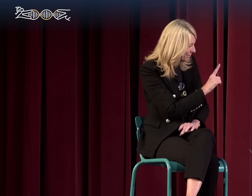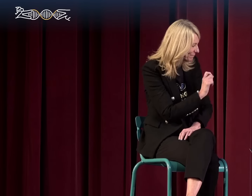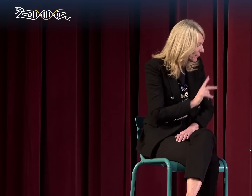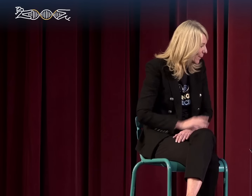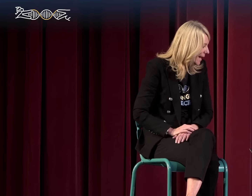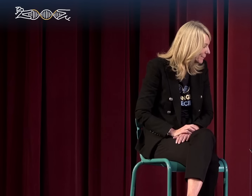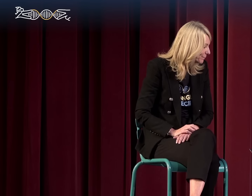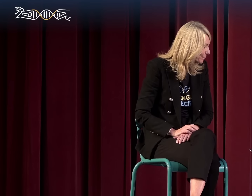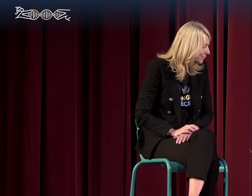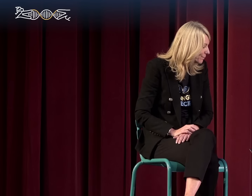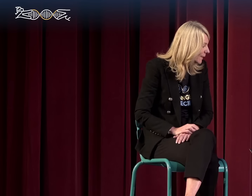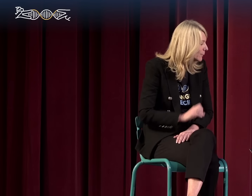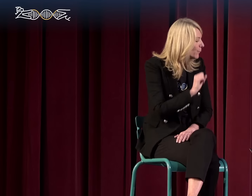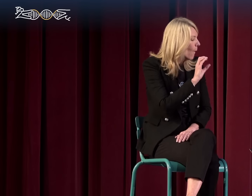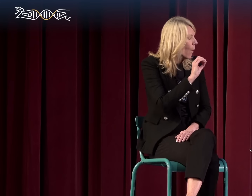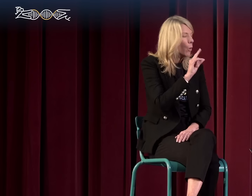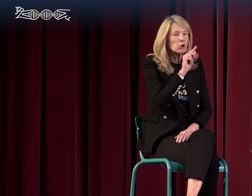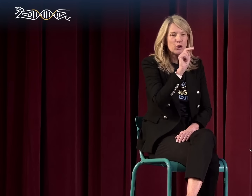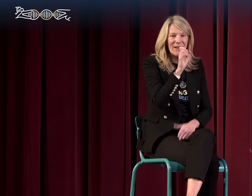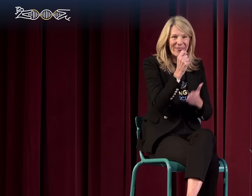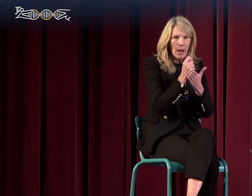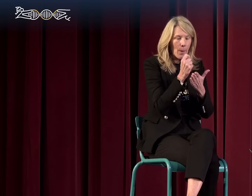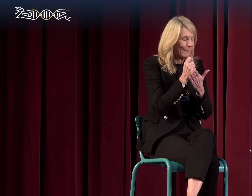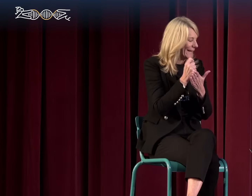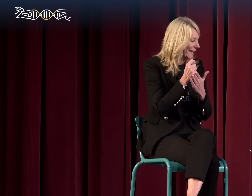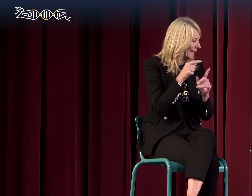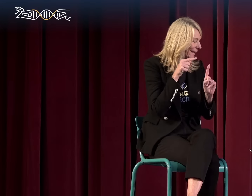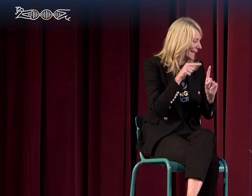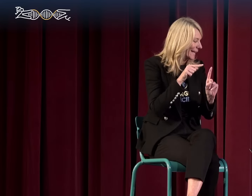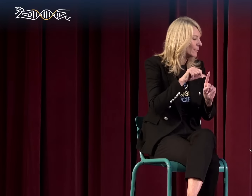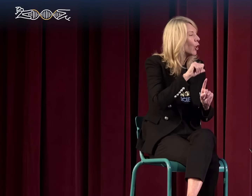Next question is for Dr. Blankmeyer Burke, when we look at gene therapy,